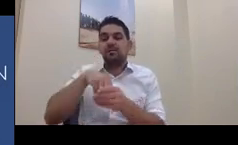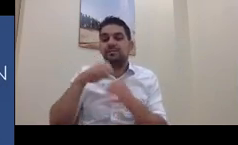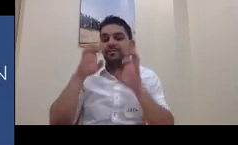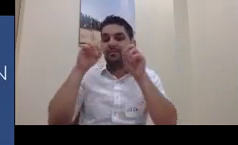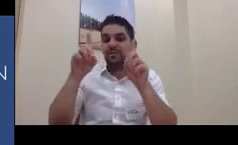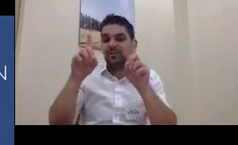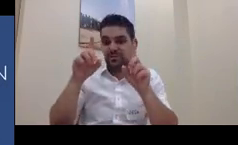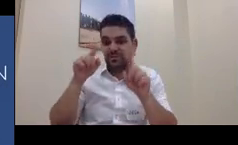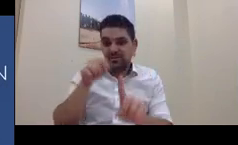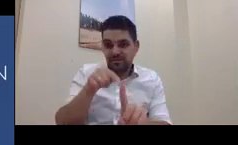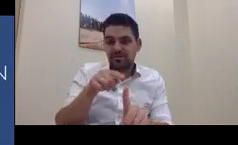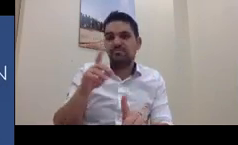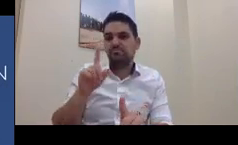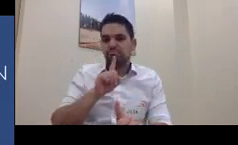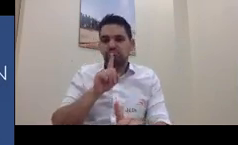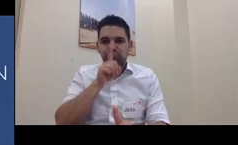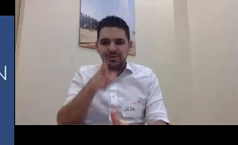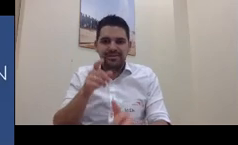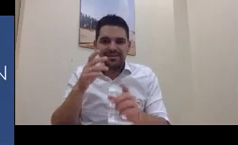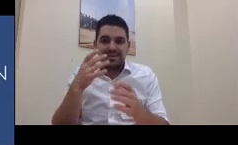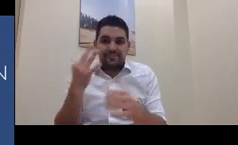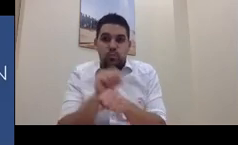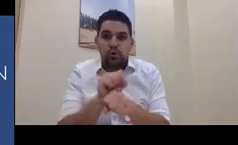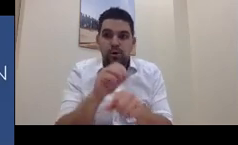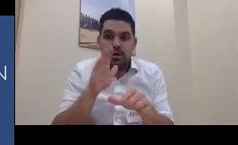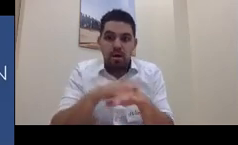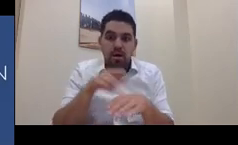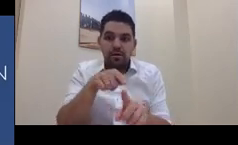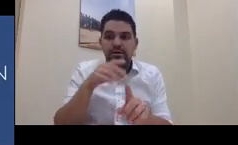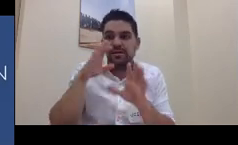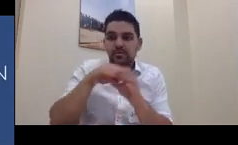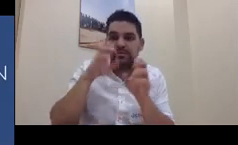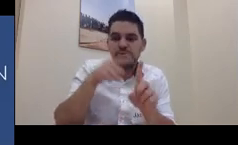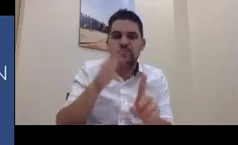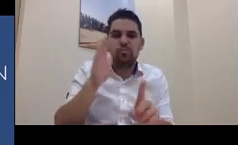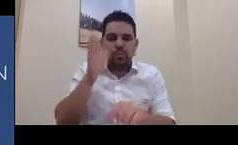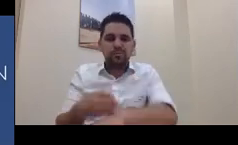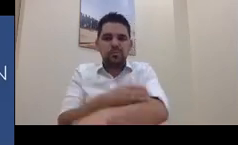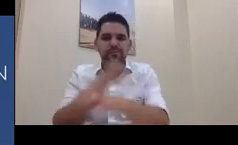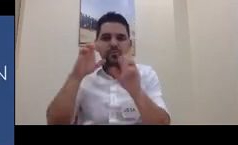that inclusive education, really, if we work on that inclusive education,